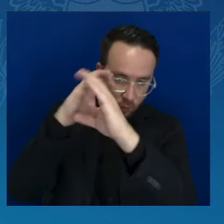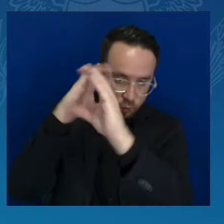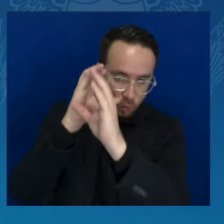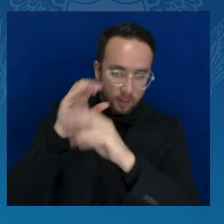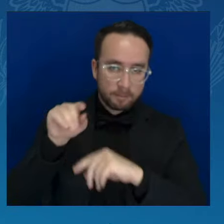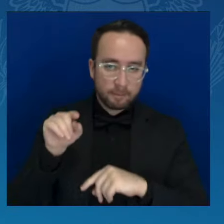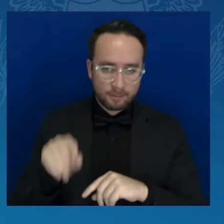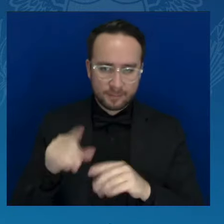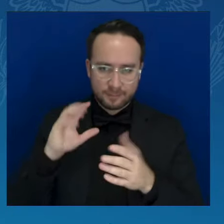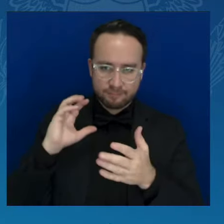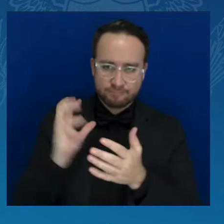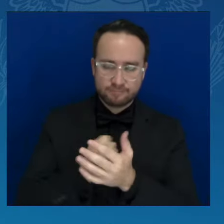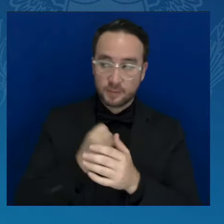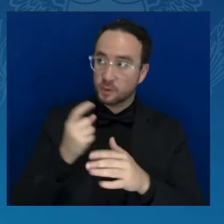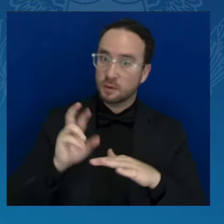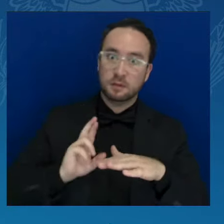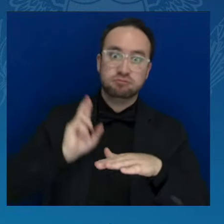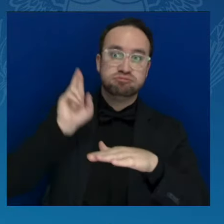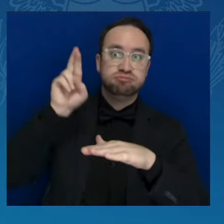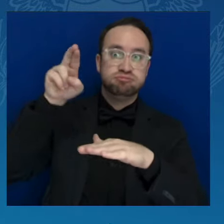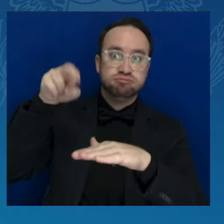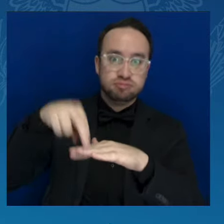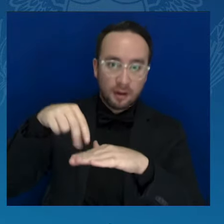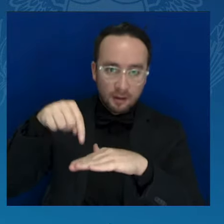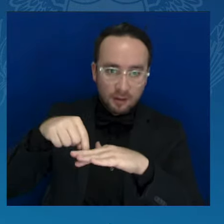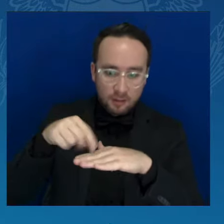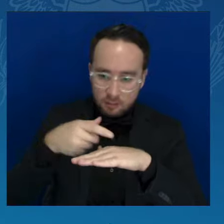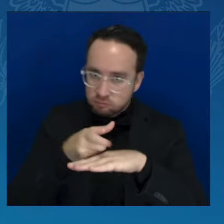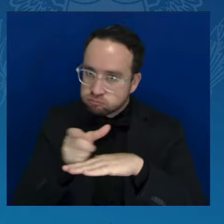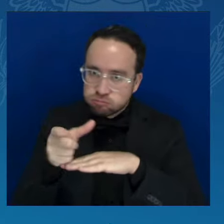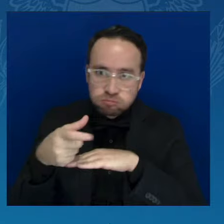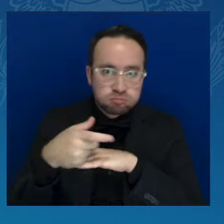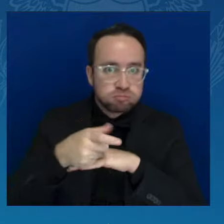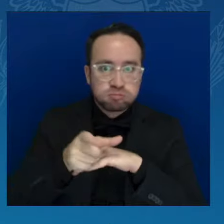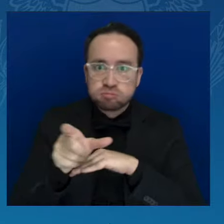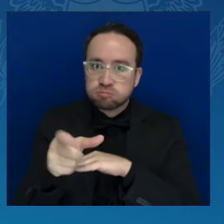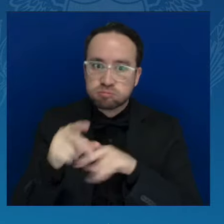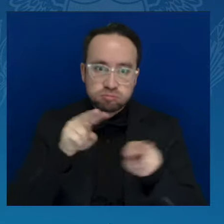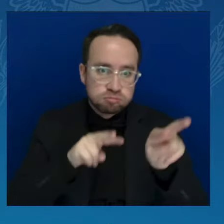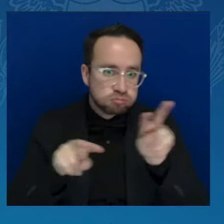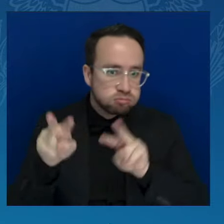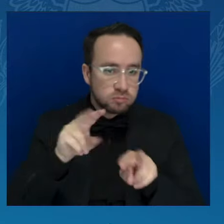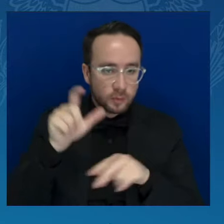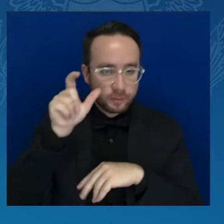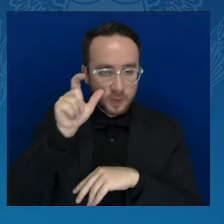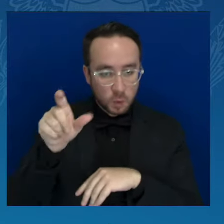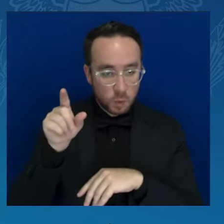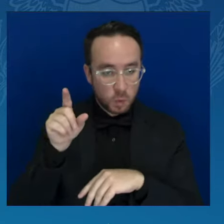on three lines of effort that the State Department is leading to advance international partnerships on space priorities.